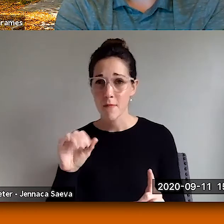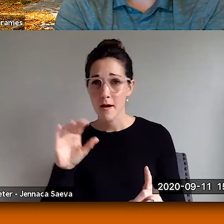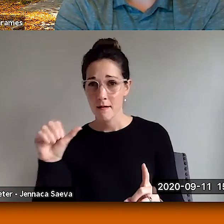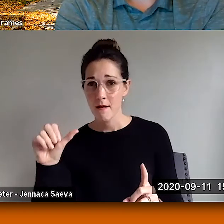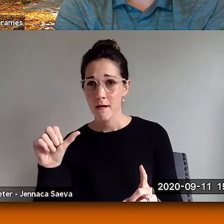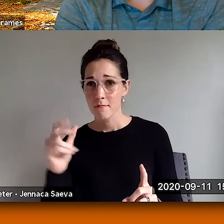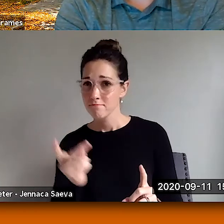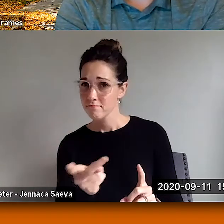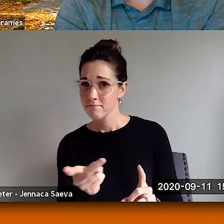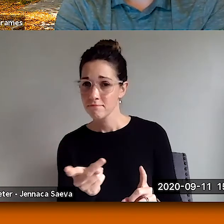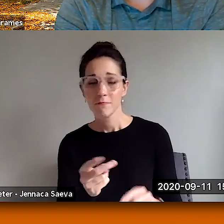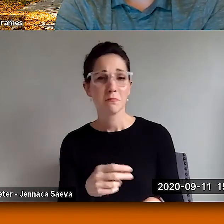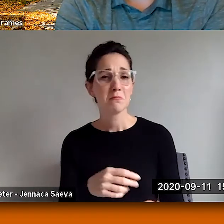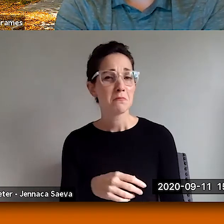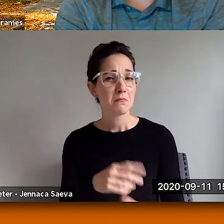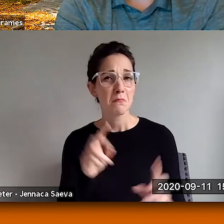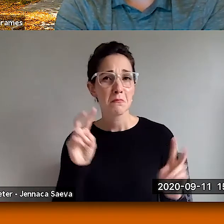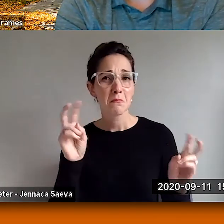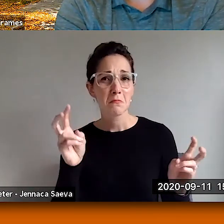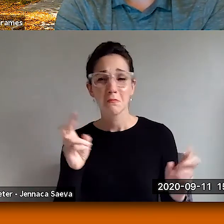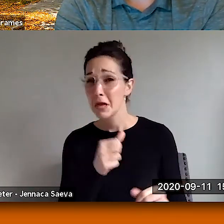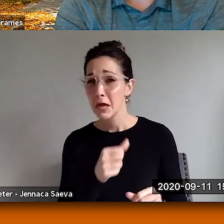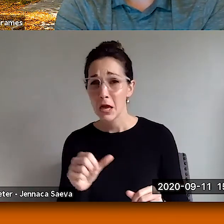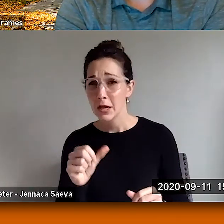Any considerations to note for subawards